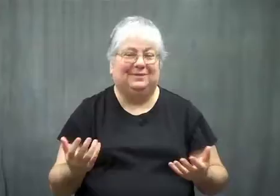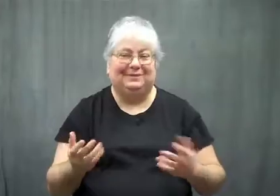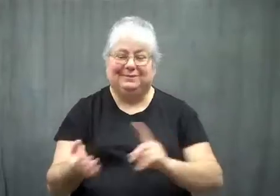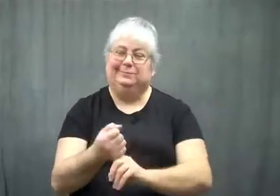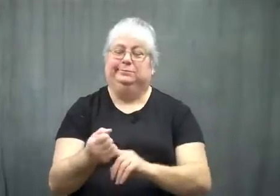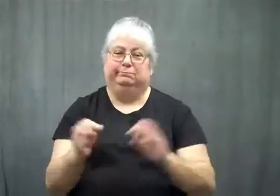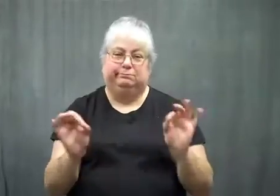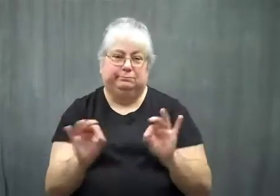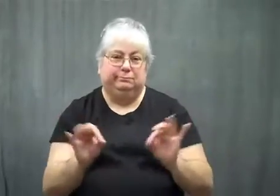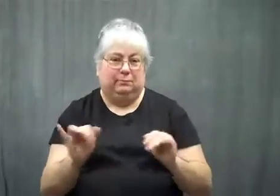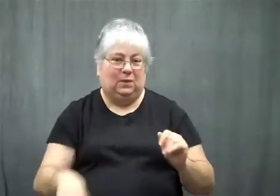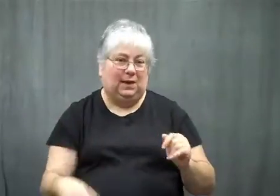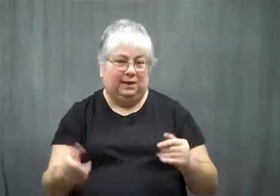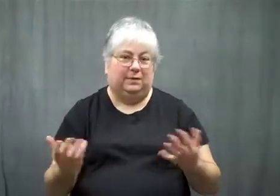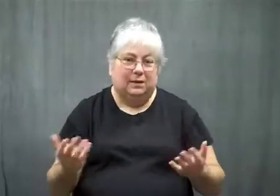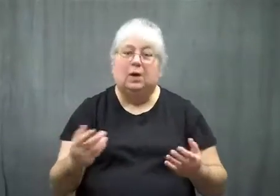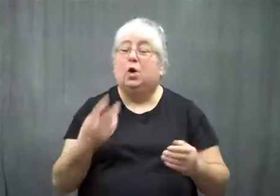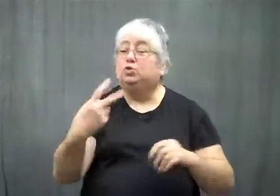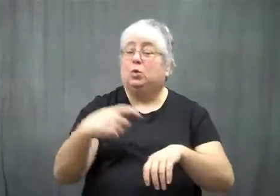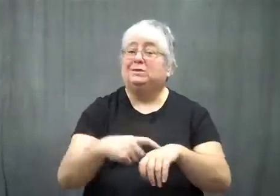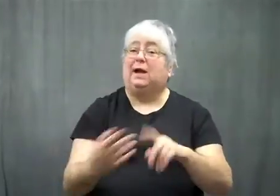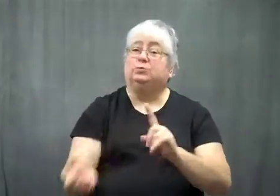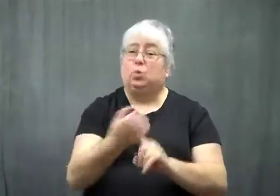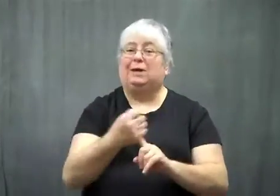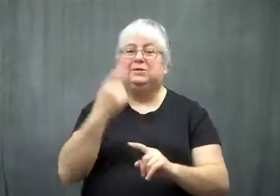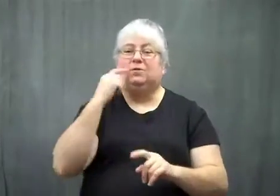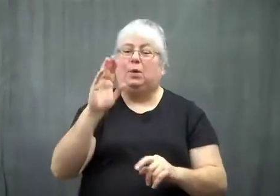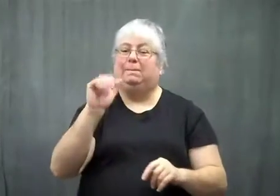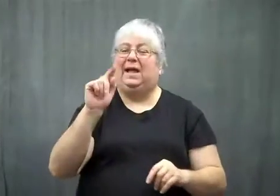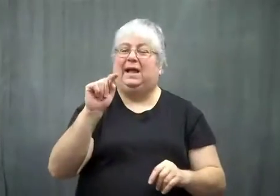Those are minor infractions.